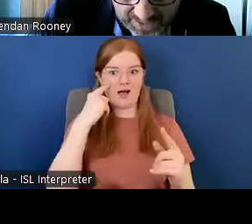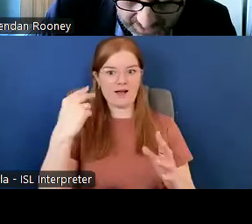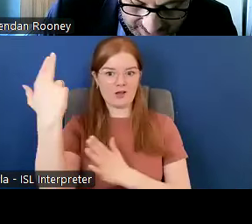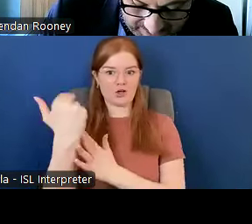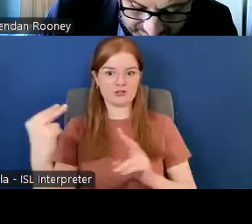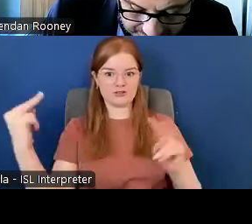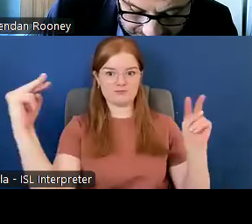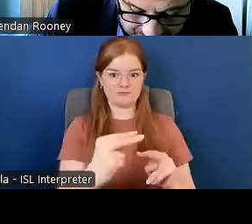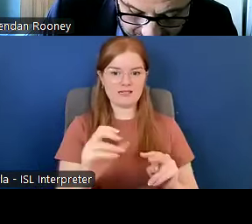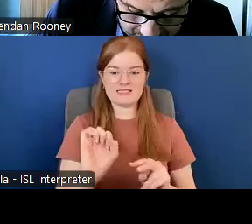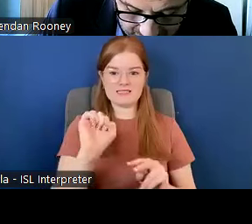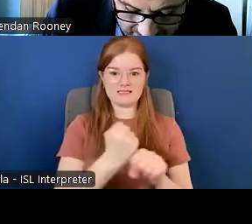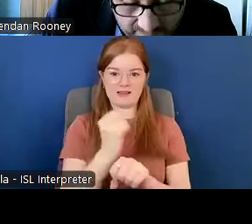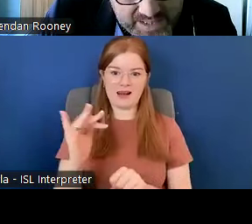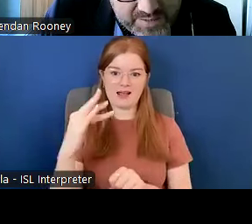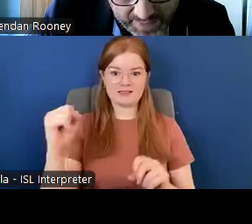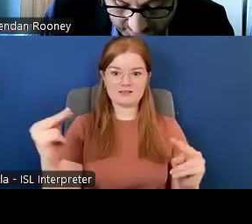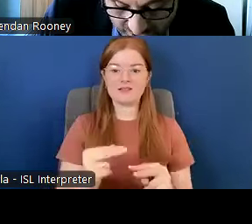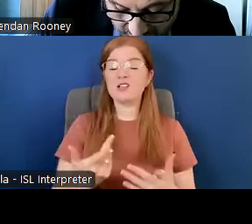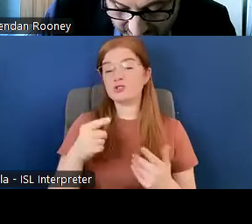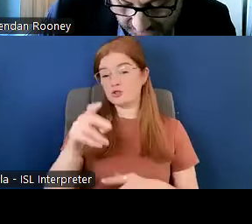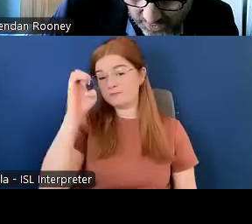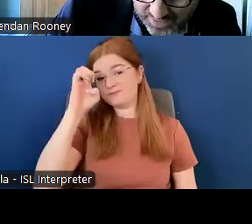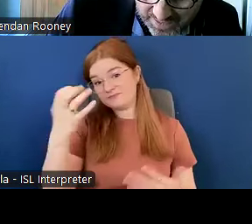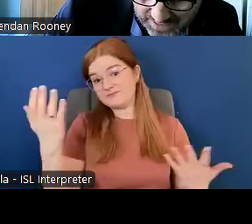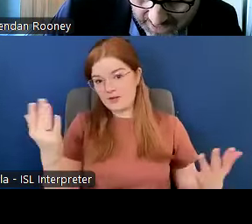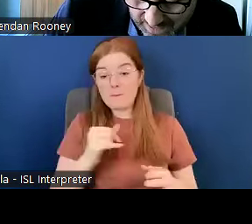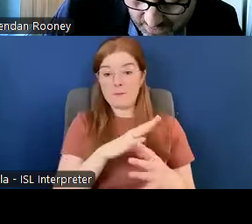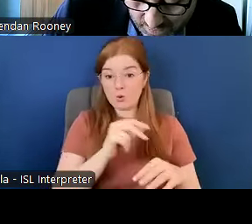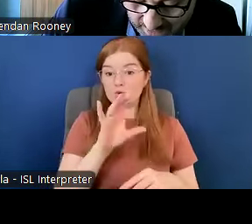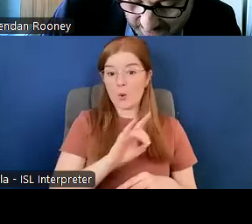stained glass. As you might expect, the majority of Hone's hones stained glass works